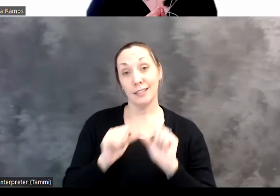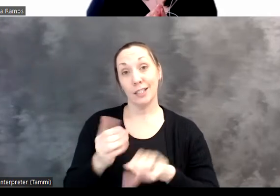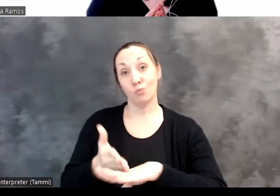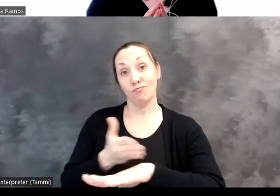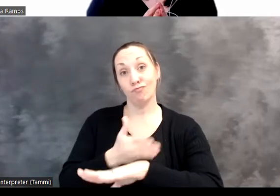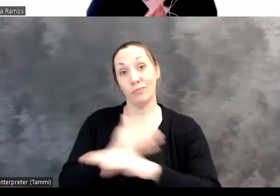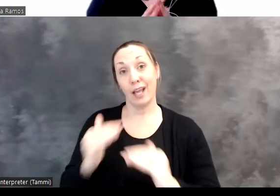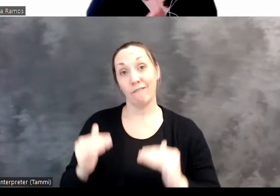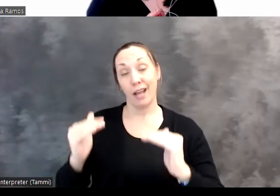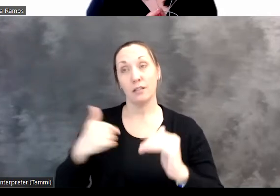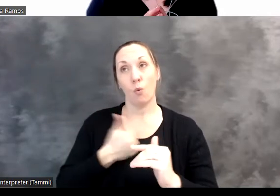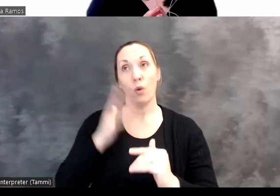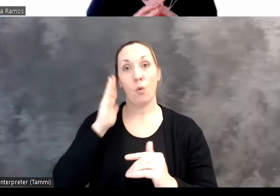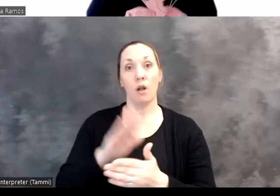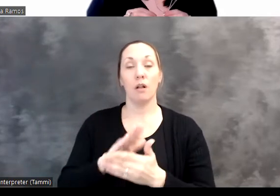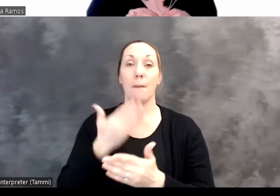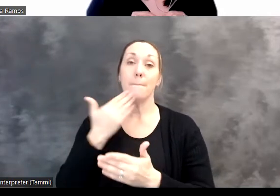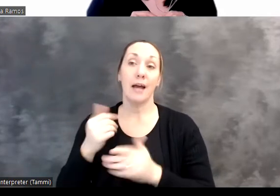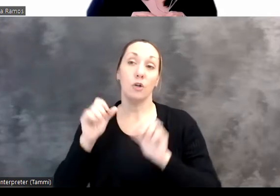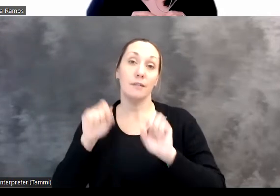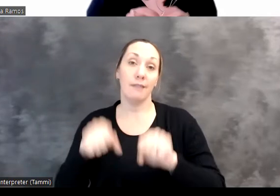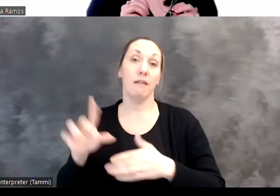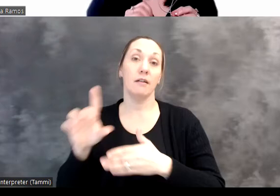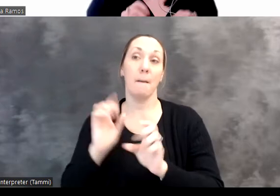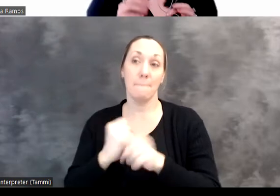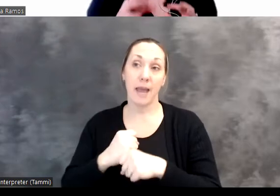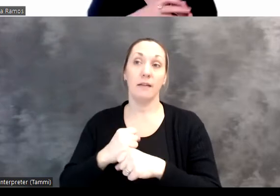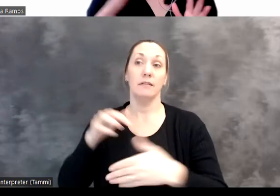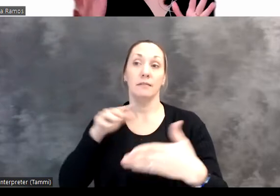I'm hoping that as, you know, technology